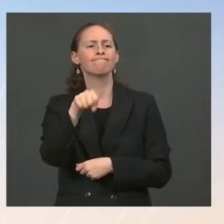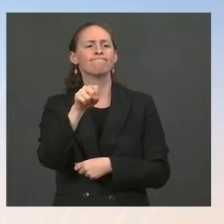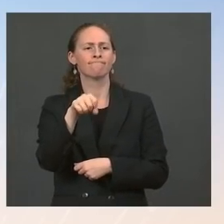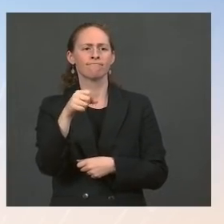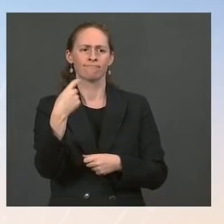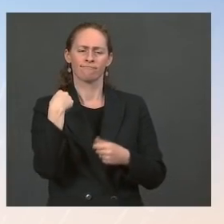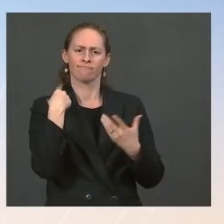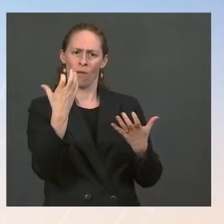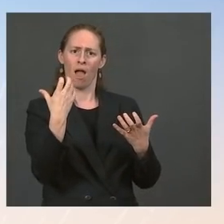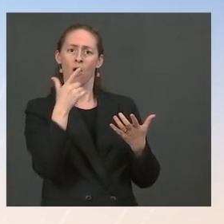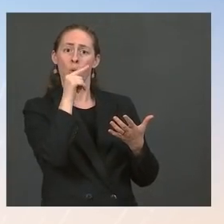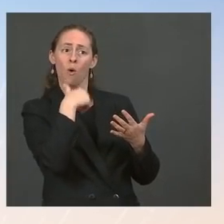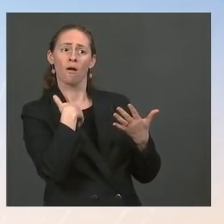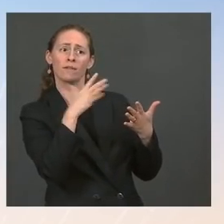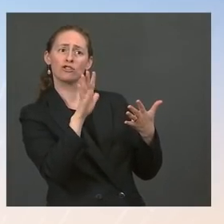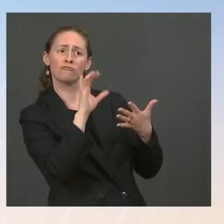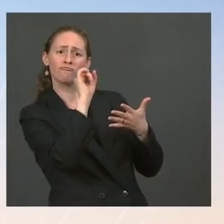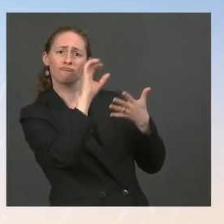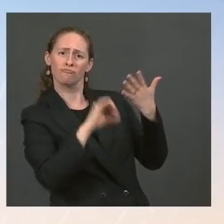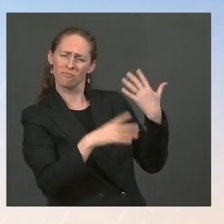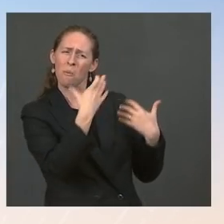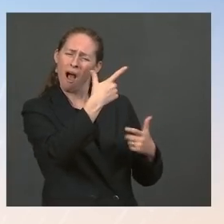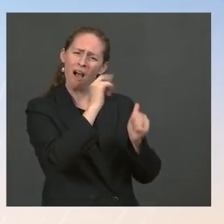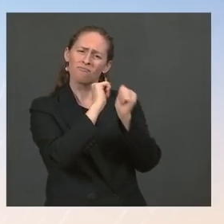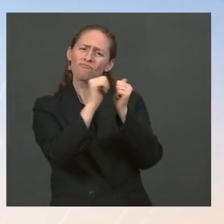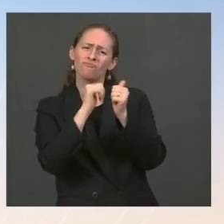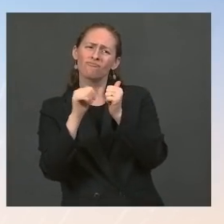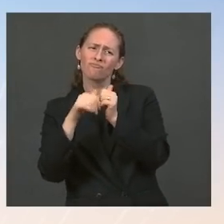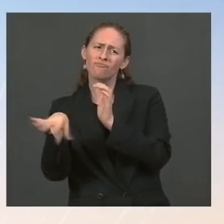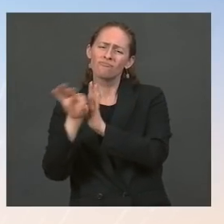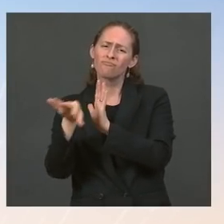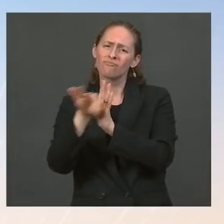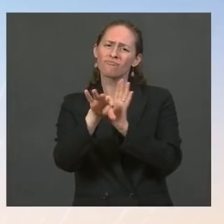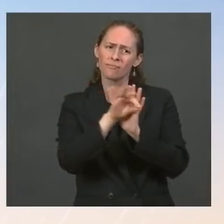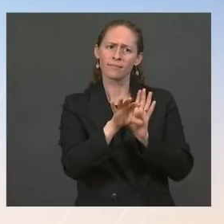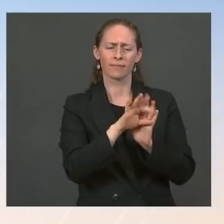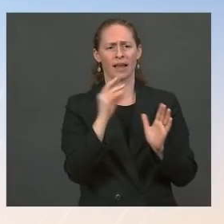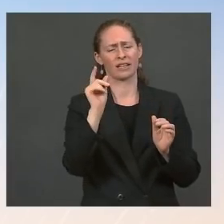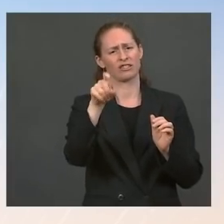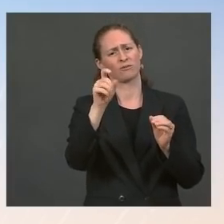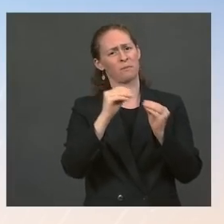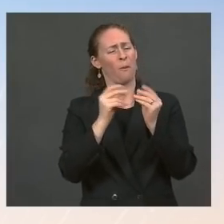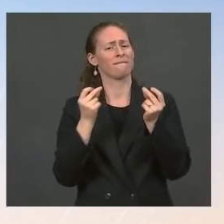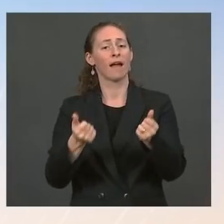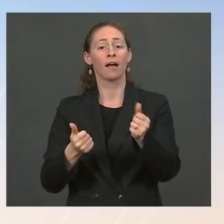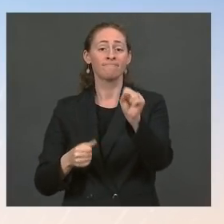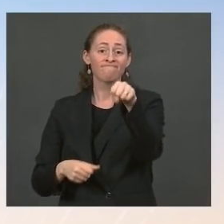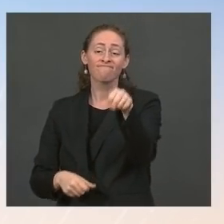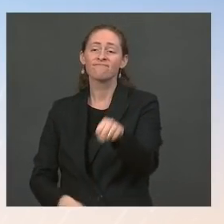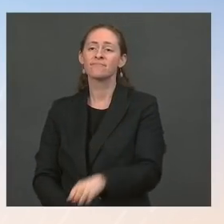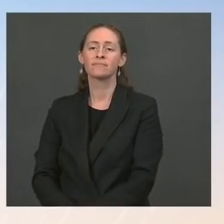of course, of moving these forward through a more -- a faster process. Go ahead. >> The Press: Thanks, Jen. I just want to see if you can elaborate a little bit on something you just said: